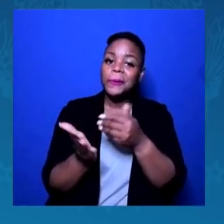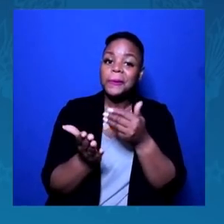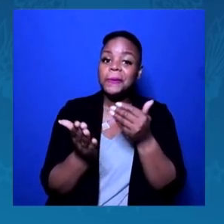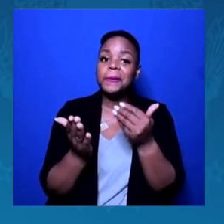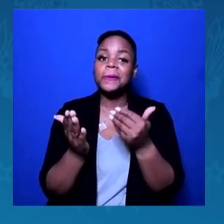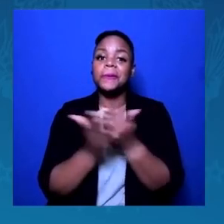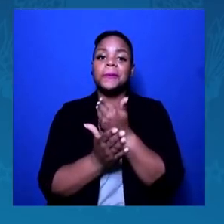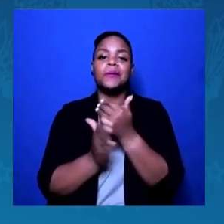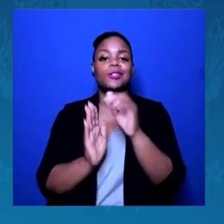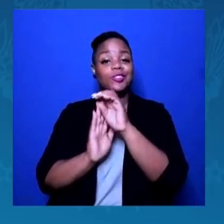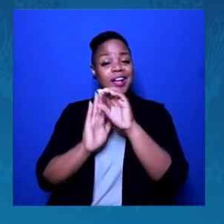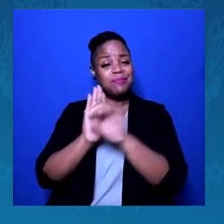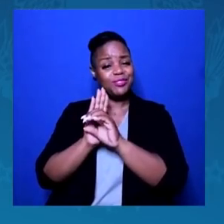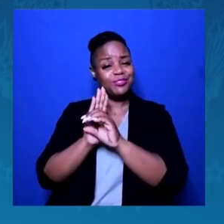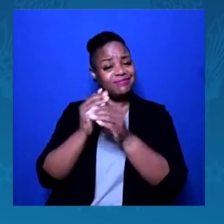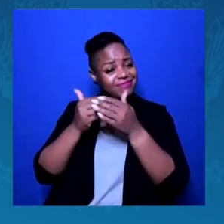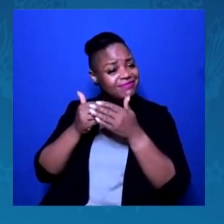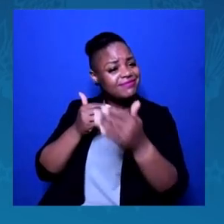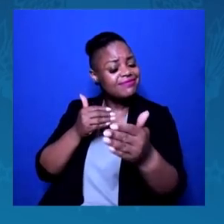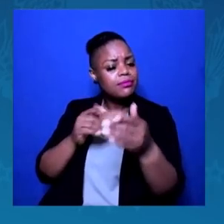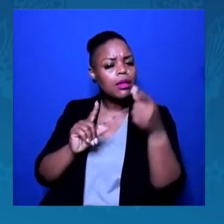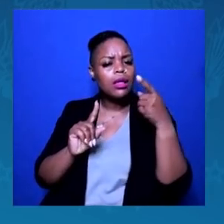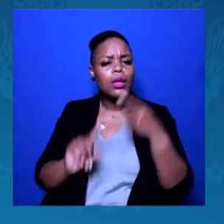We have had an enduring commitment to this relationship